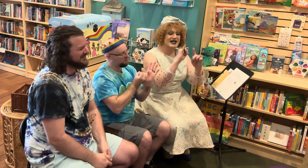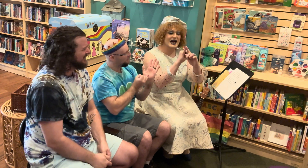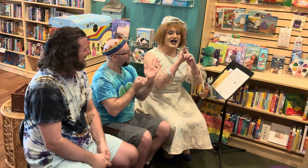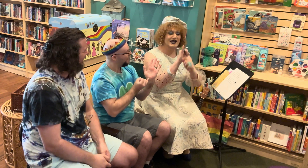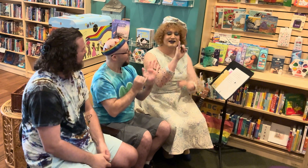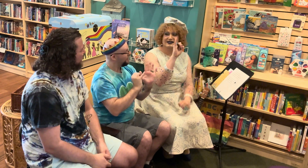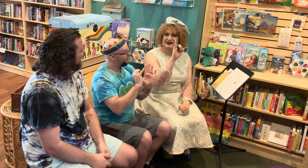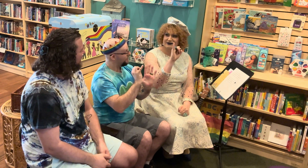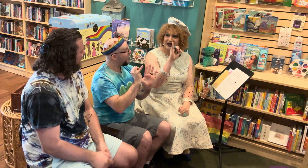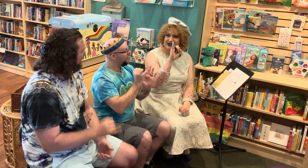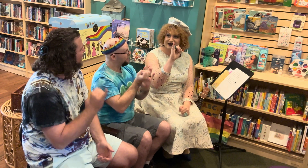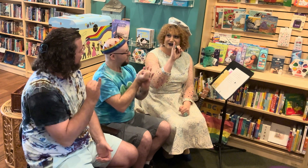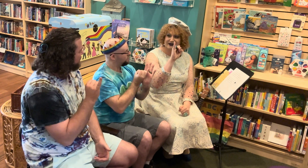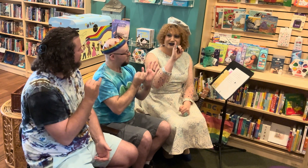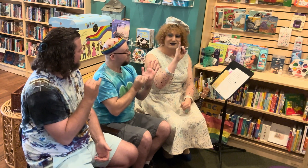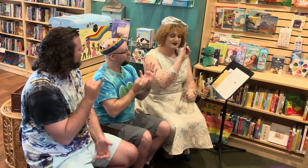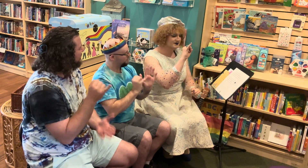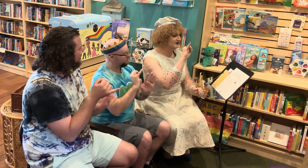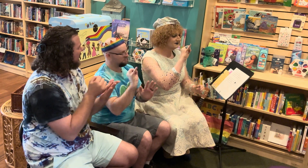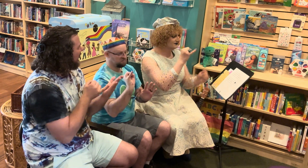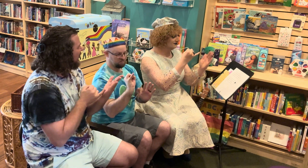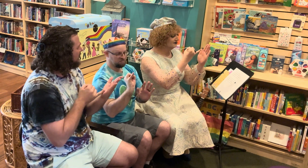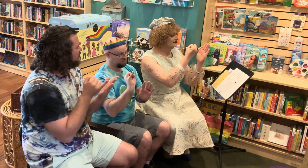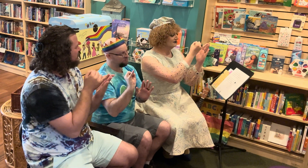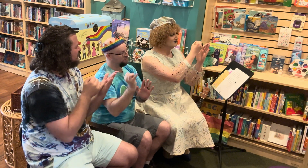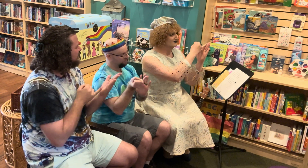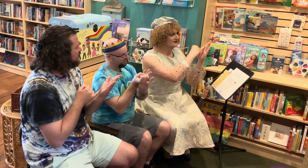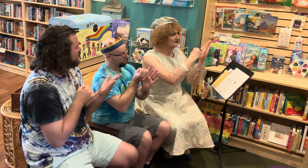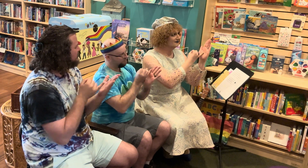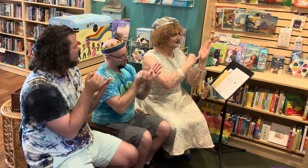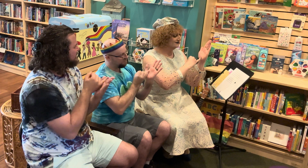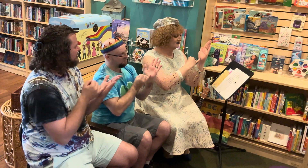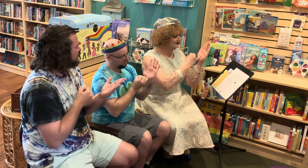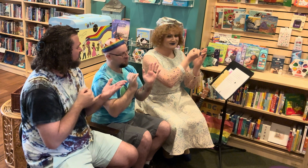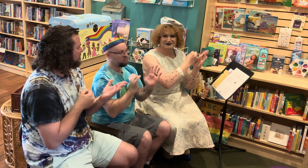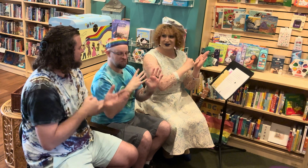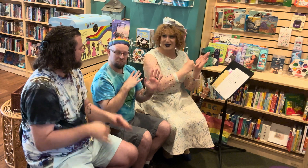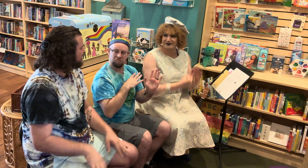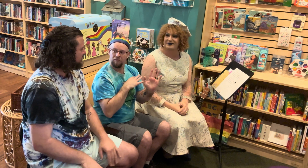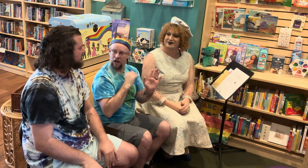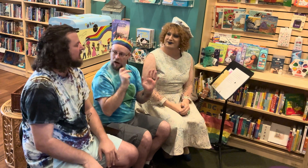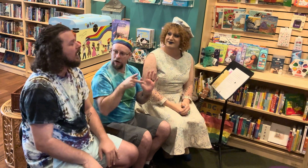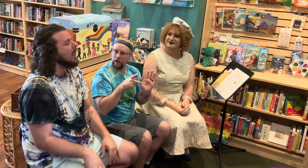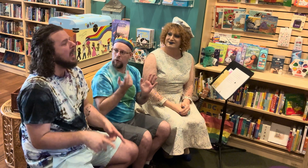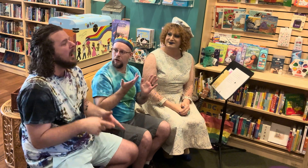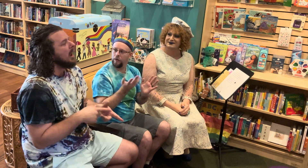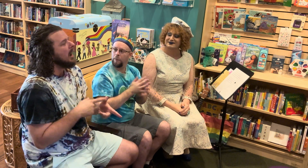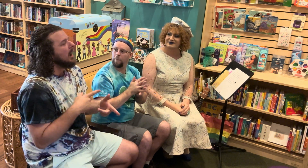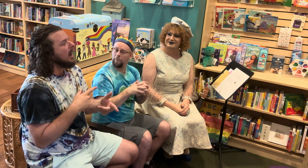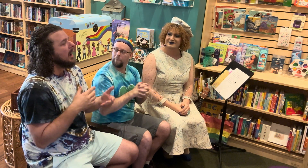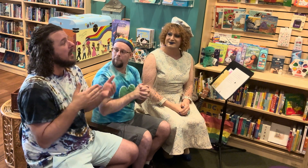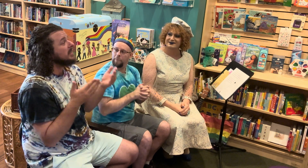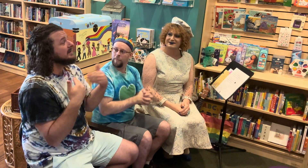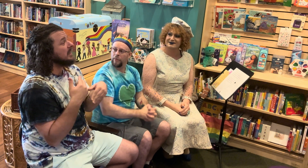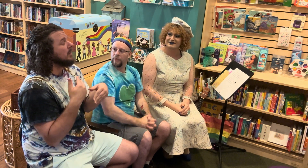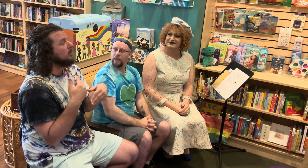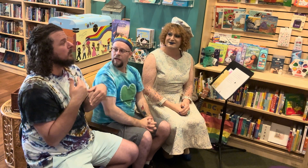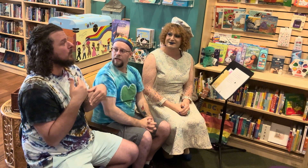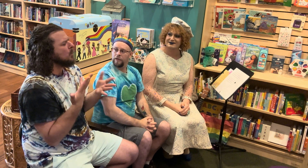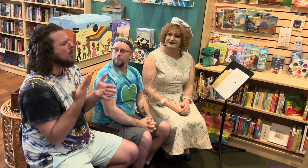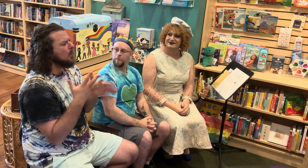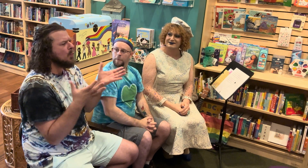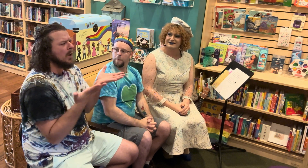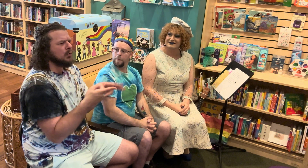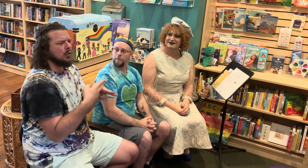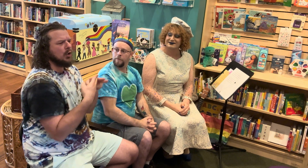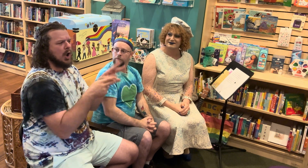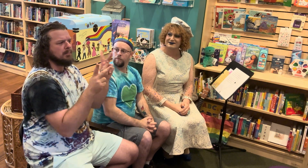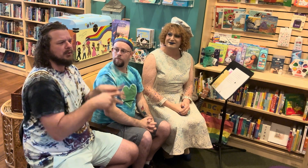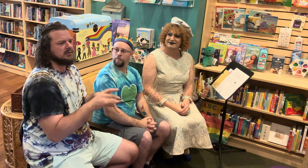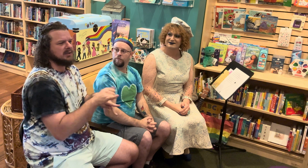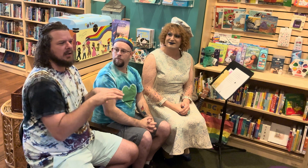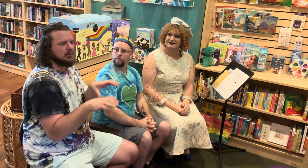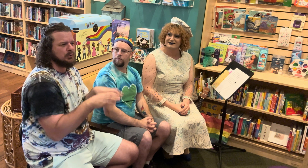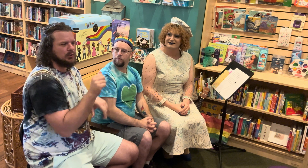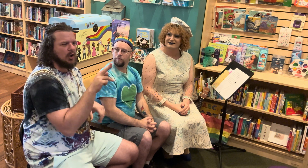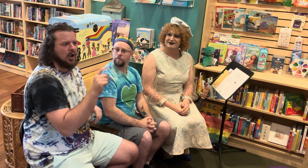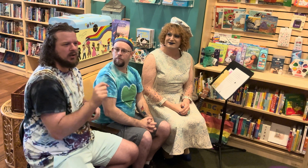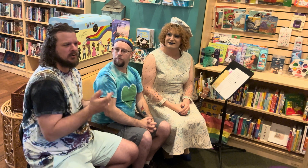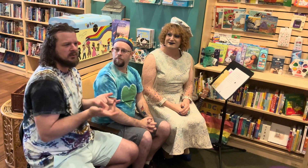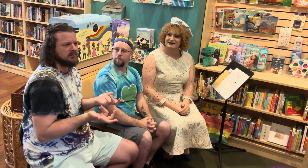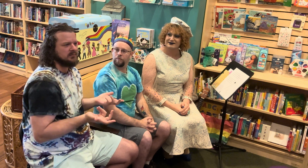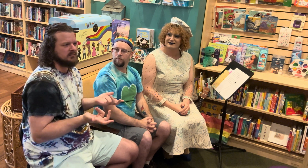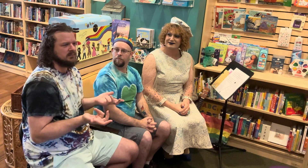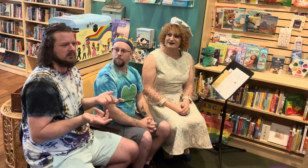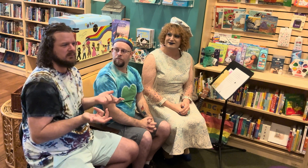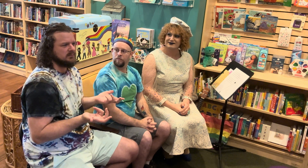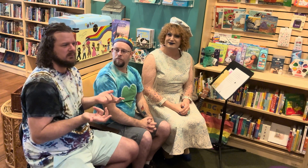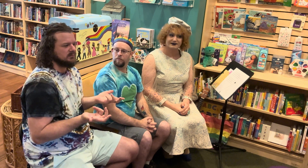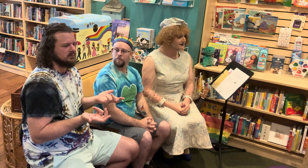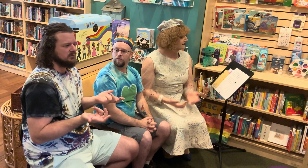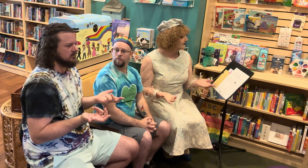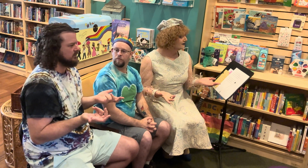an "I." ZAE: Yes, and that's the "I" handshape. AARON: Okay, cool! ZAE: The next one: so, what do you call a person who does art?